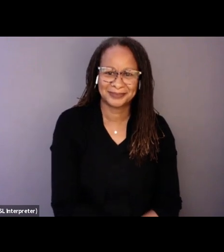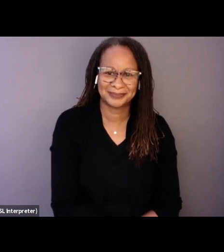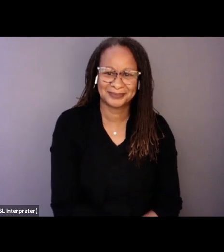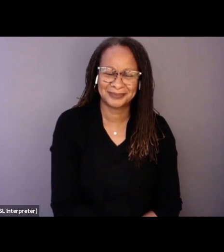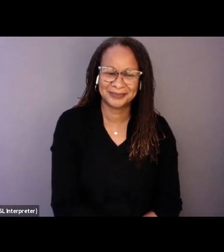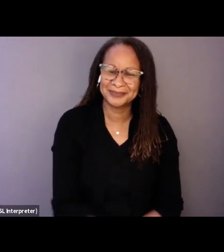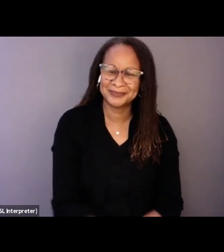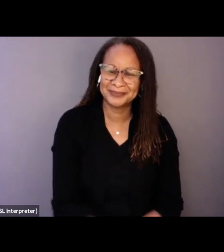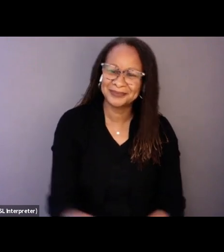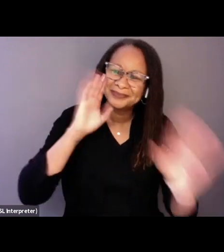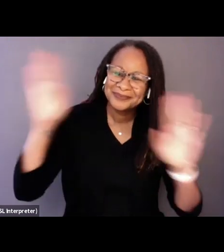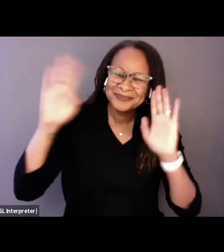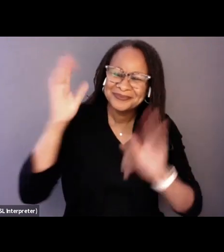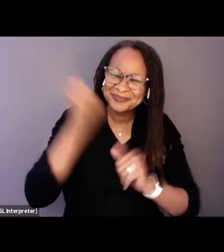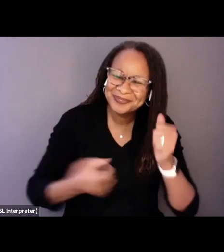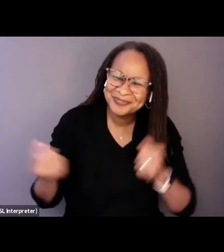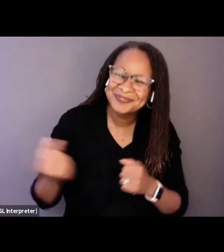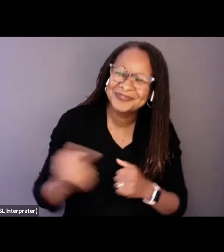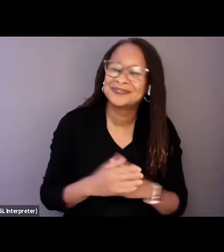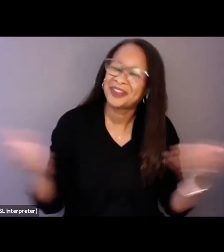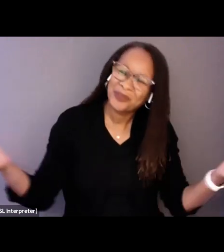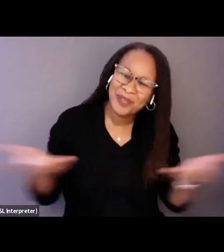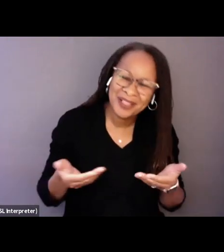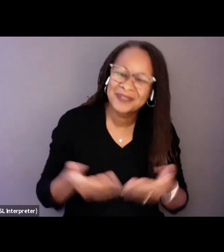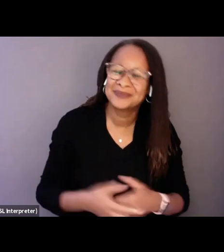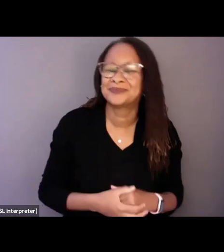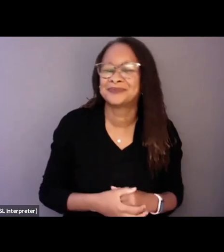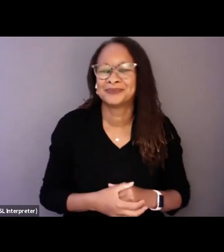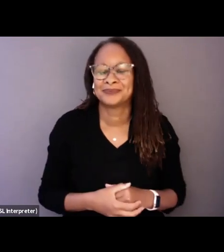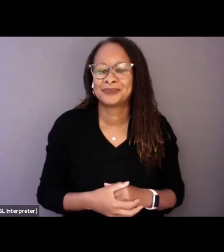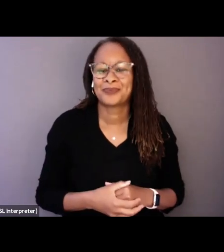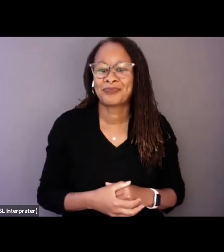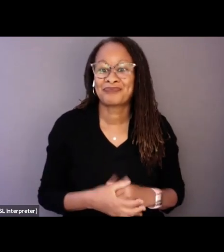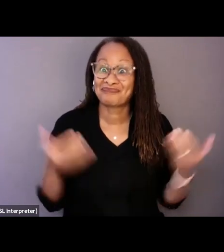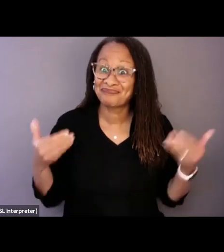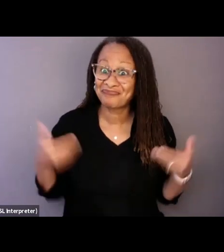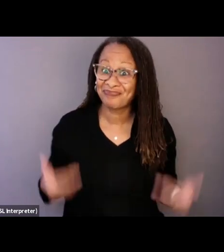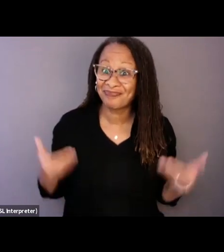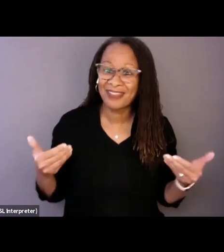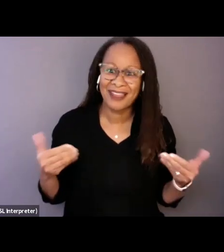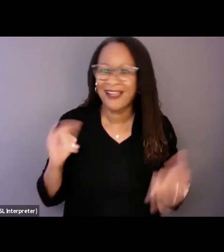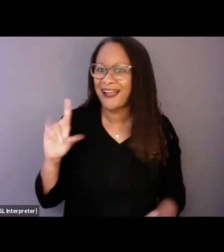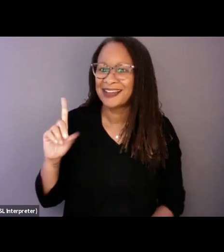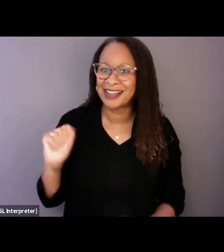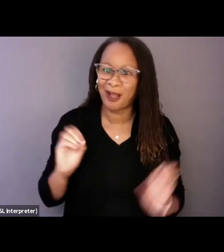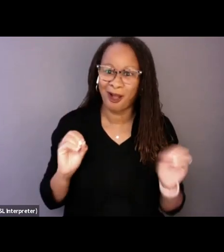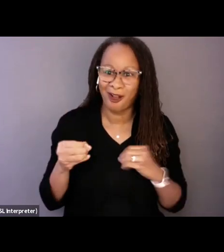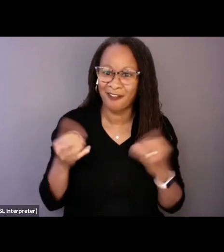Hello everyone. Welcome. I am here in the IDA offices today